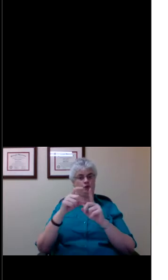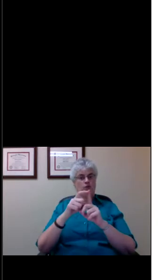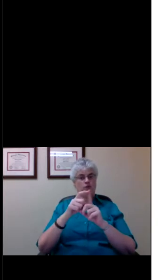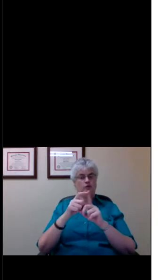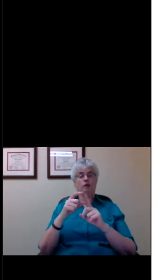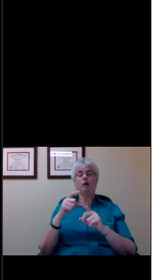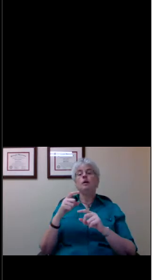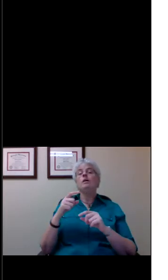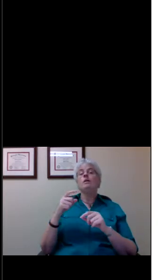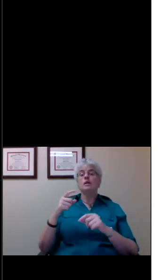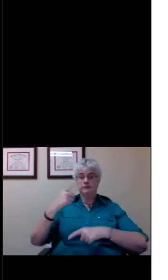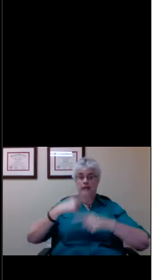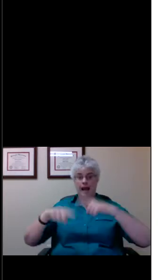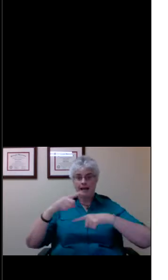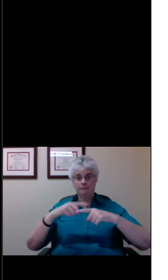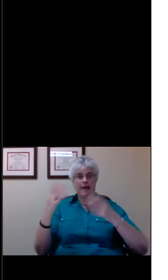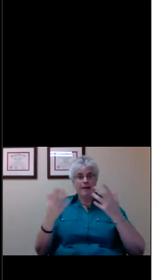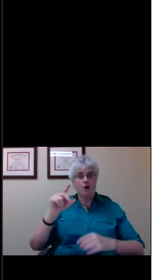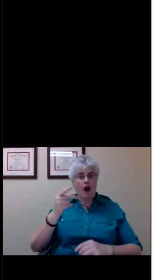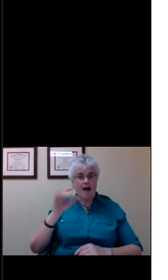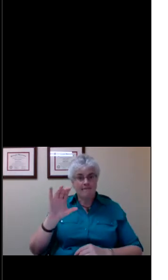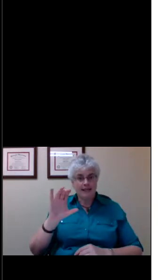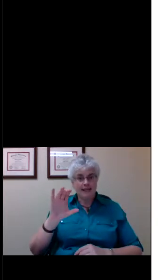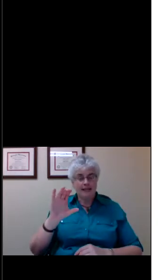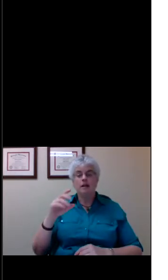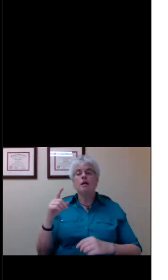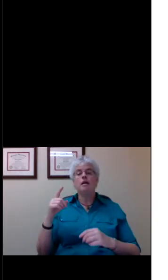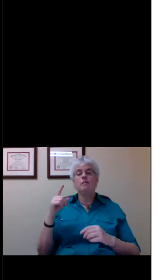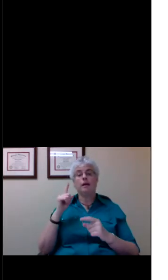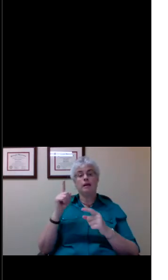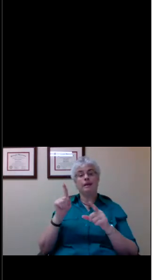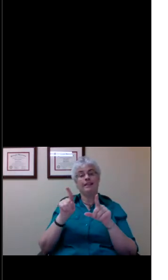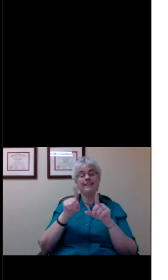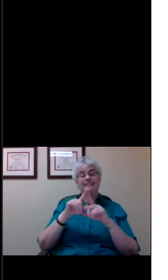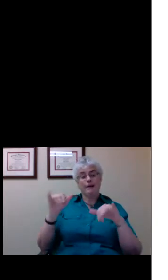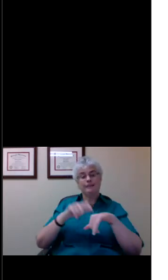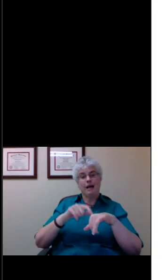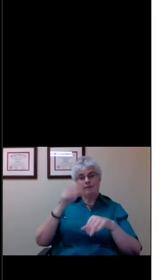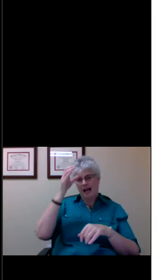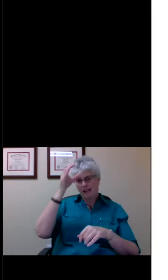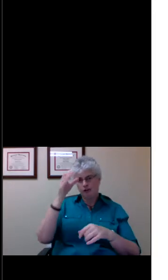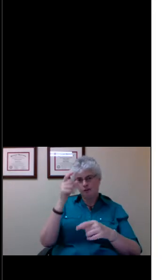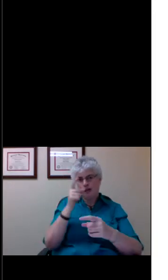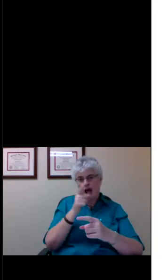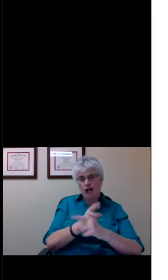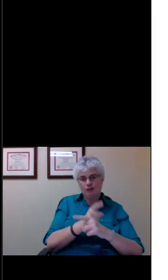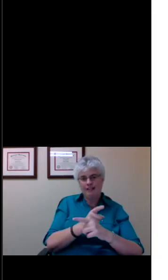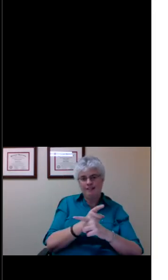be using that term and the signing may be very graphic. At the same time